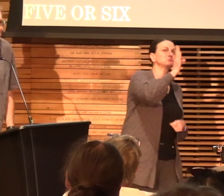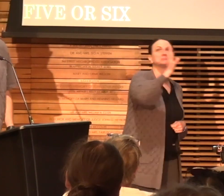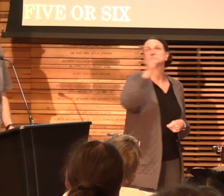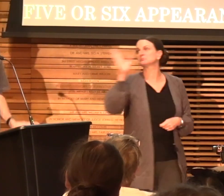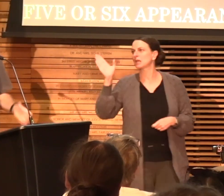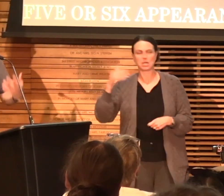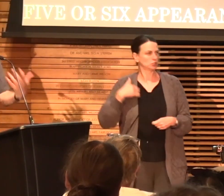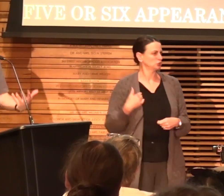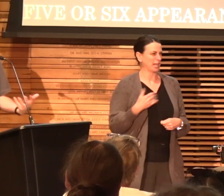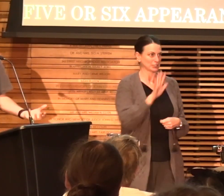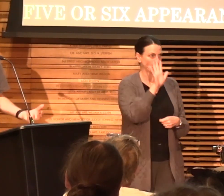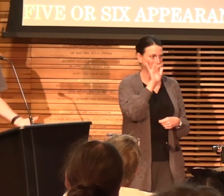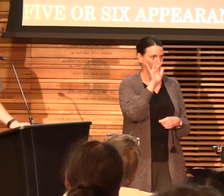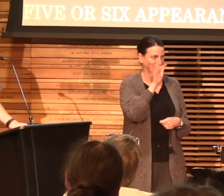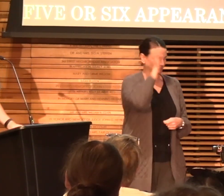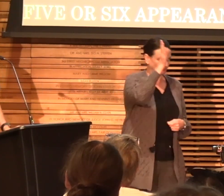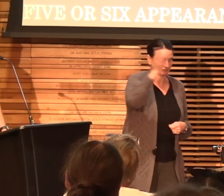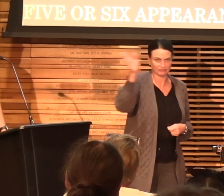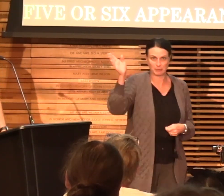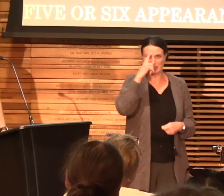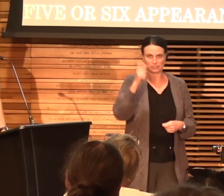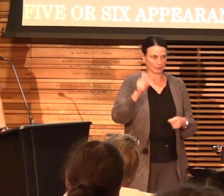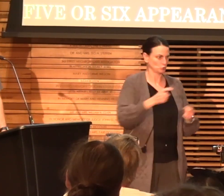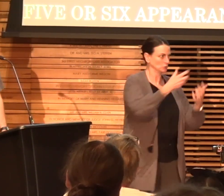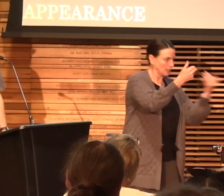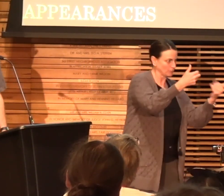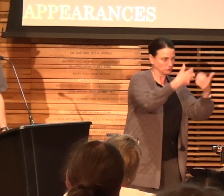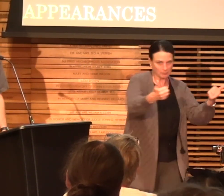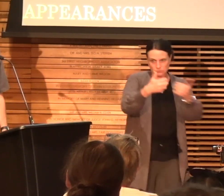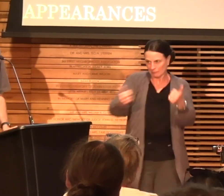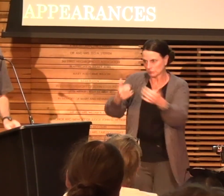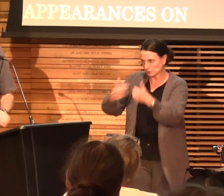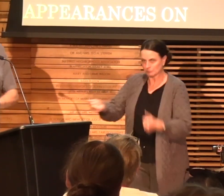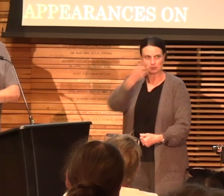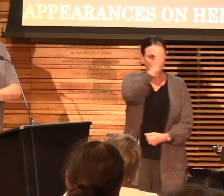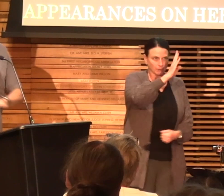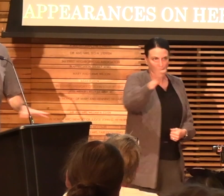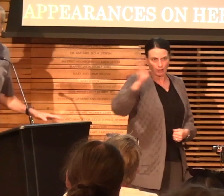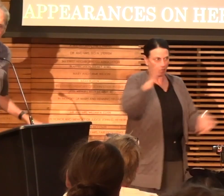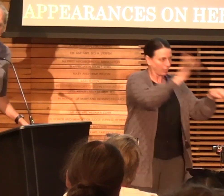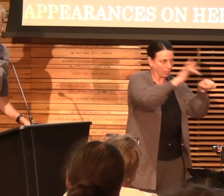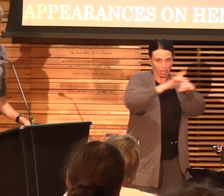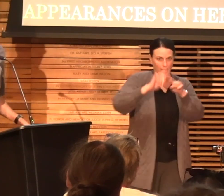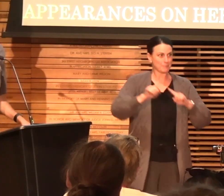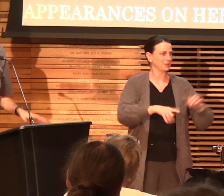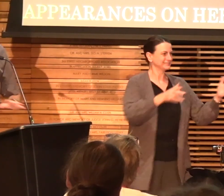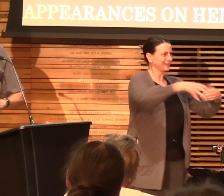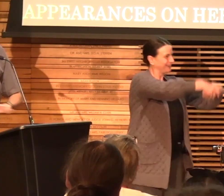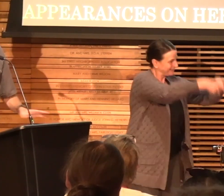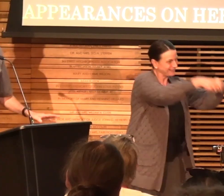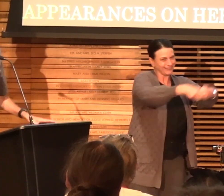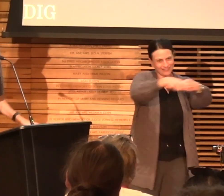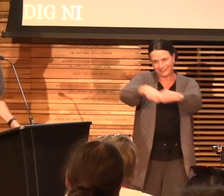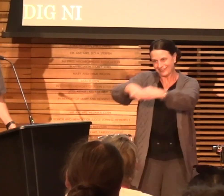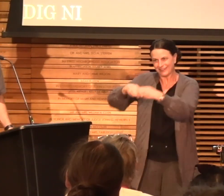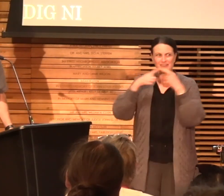she's got 25 appearances on her itinerary. Plus, countless dignitaries wanna meet her everywhere she goes.